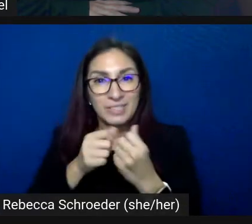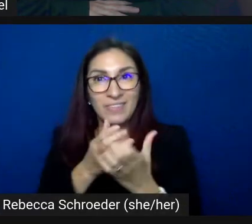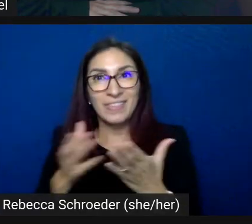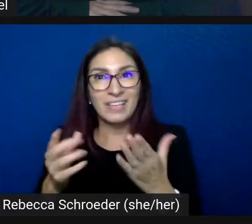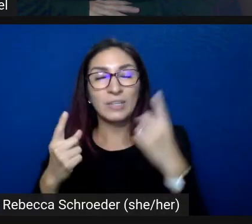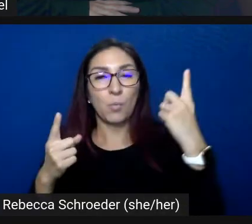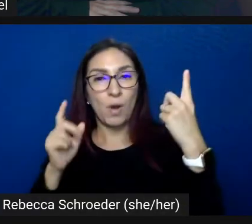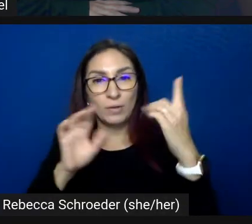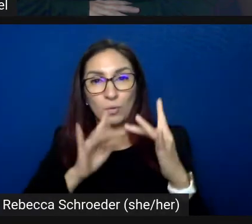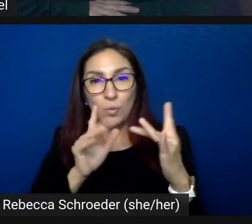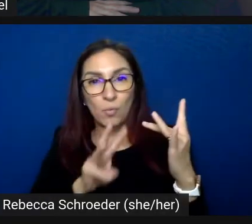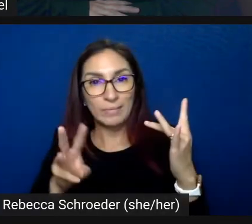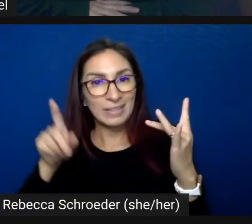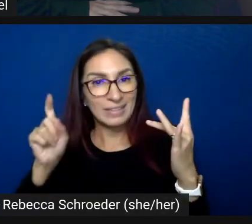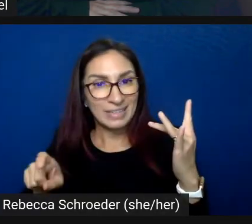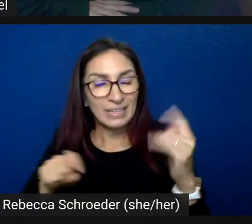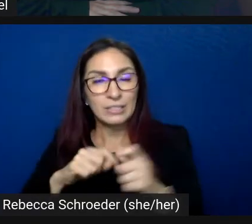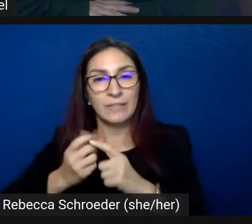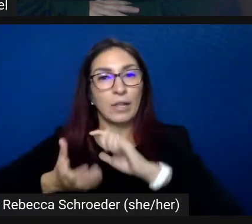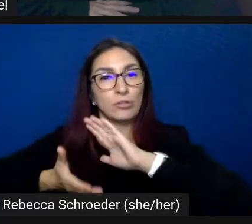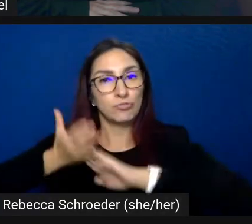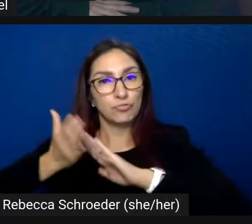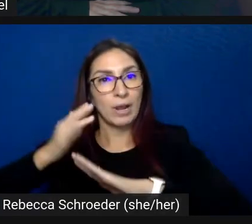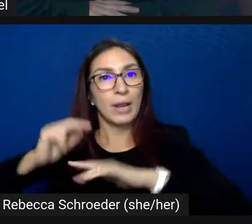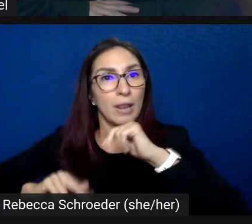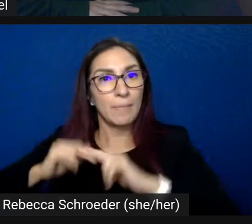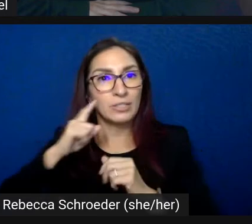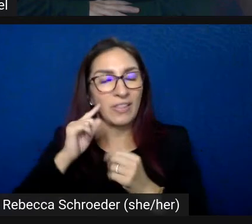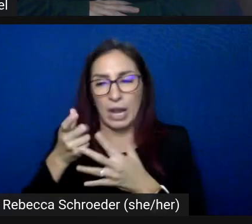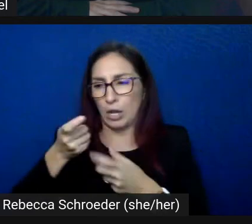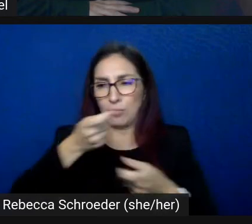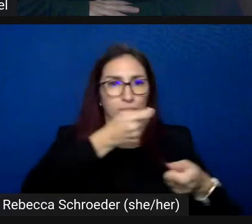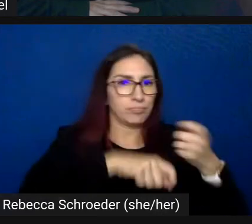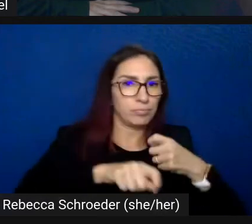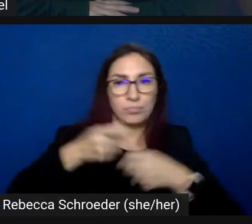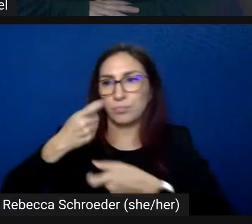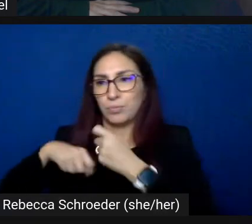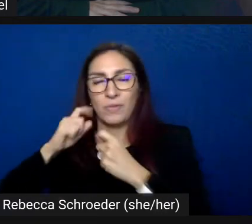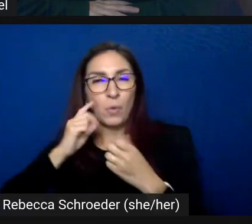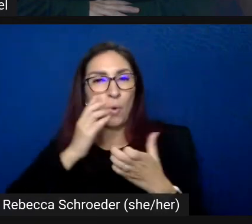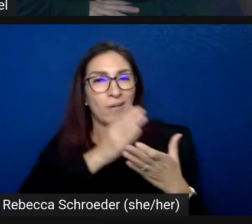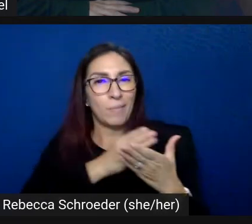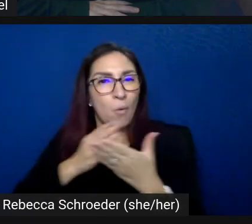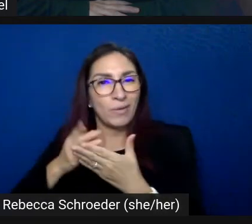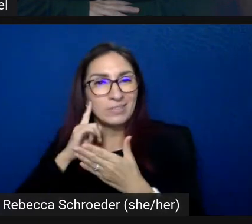Then I can switch out those components for a different site, like add in new components, run the build, it makes the theme.